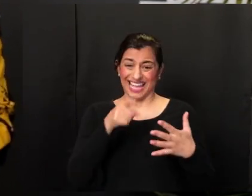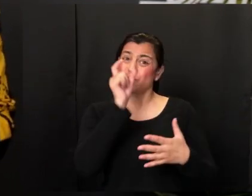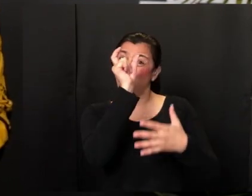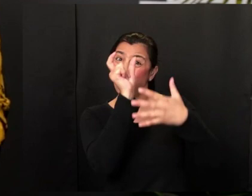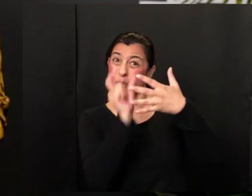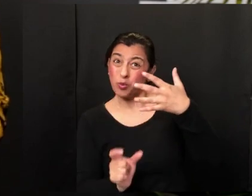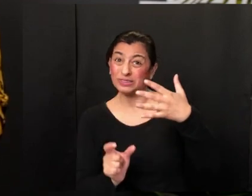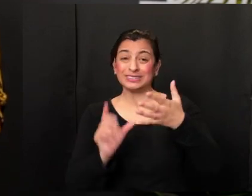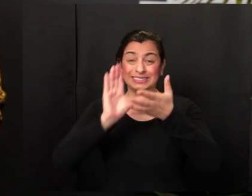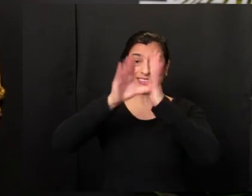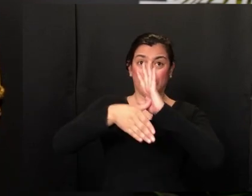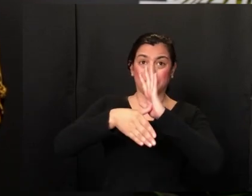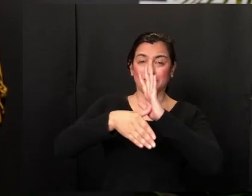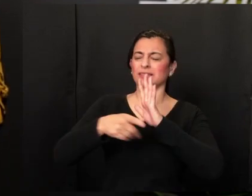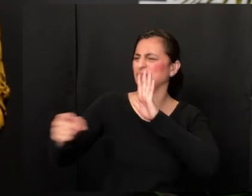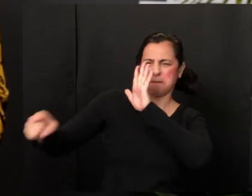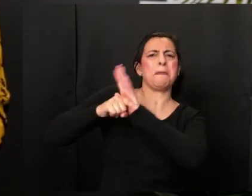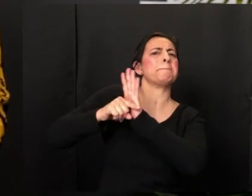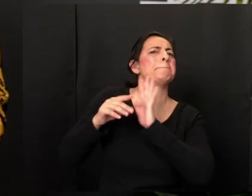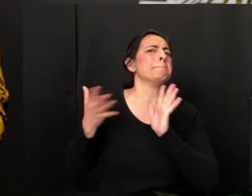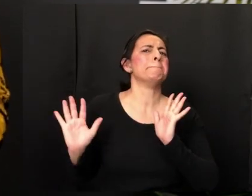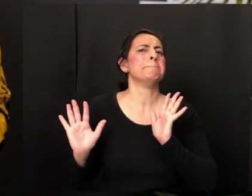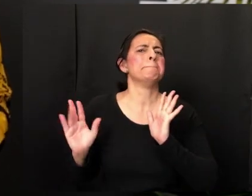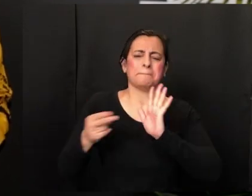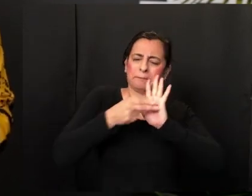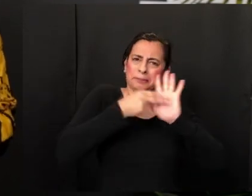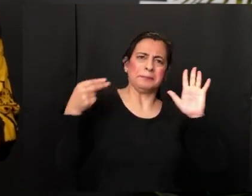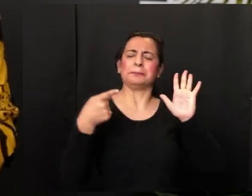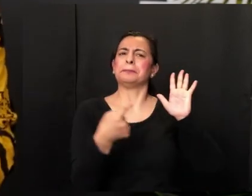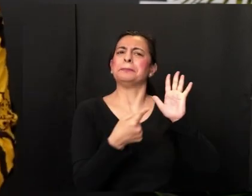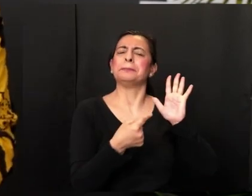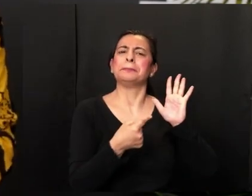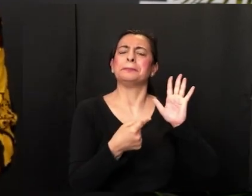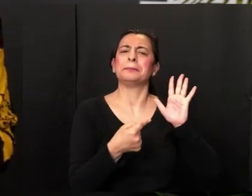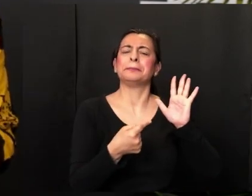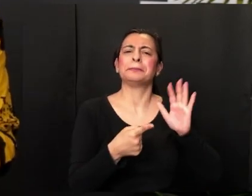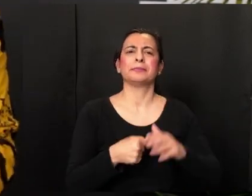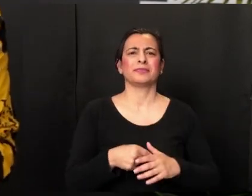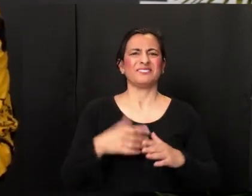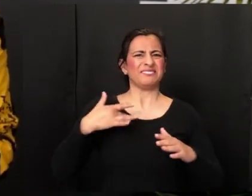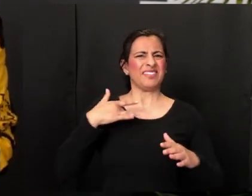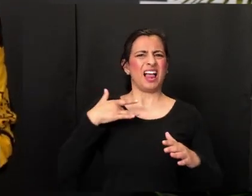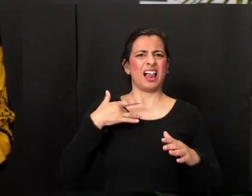and prevents them from feeling included and feeling accepted into society.